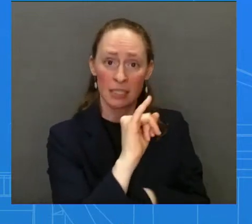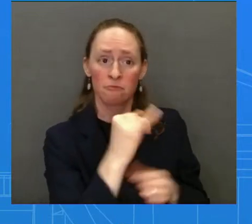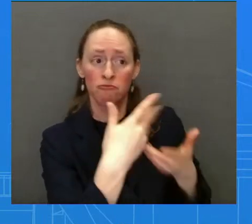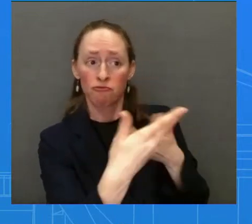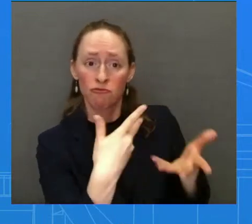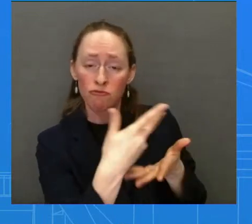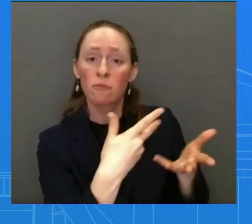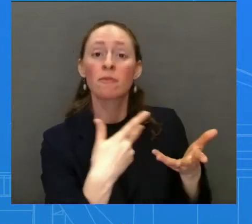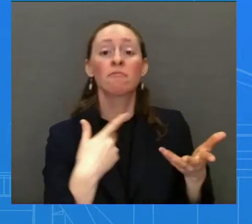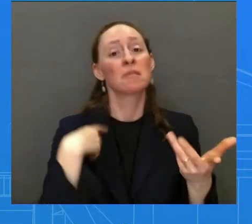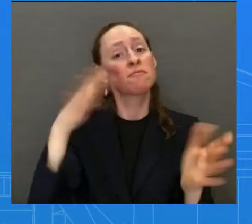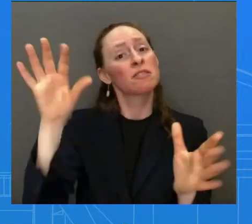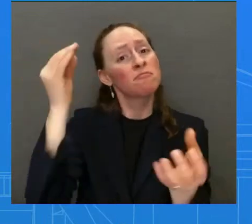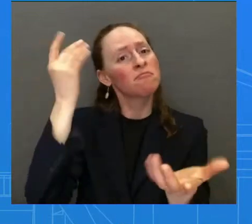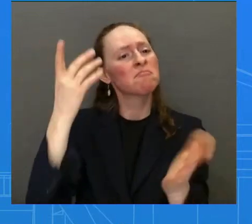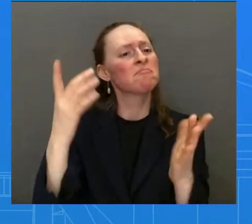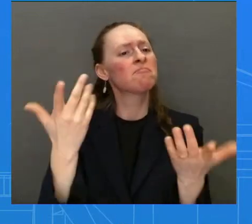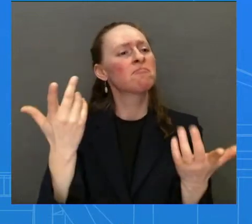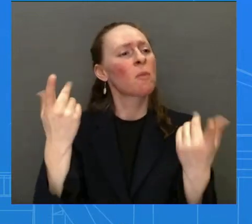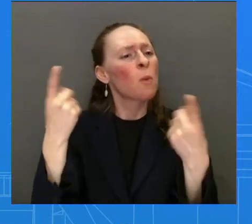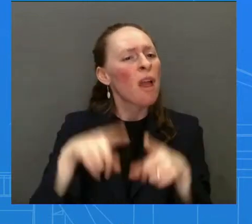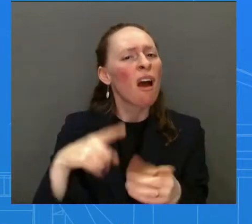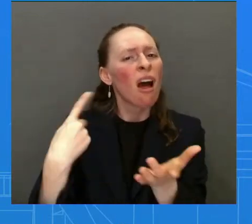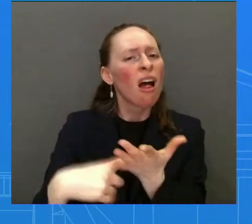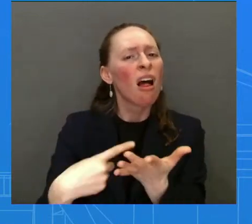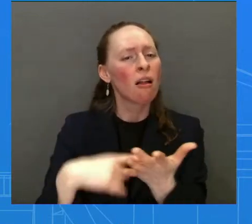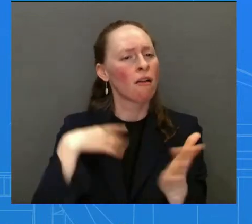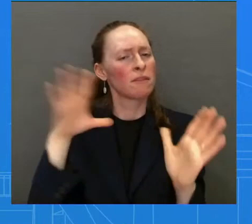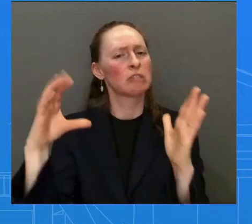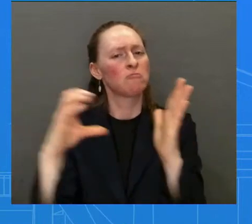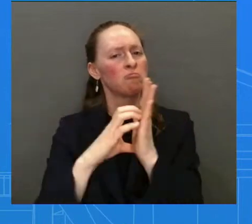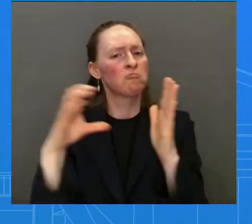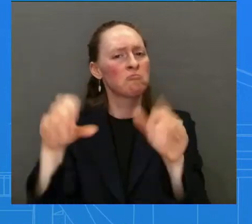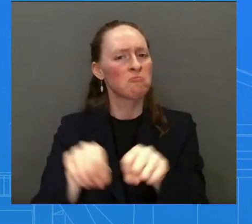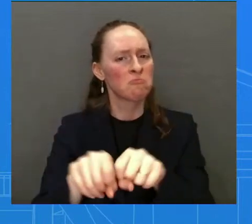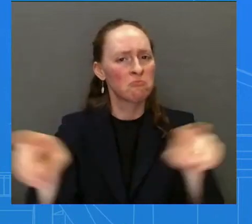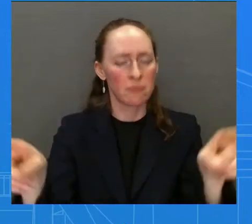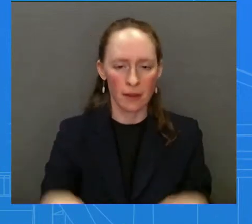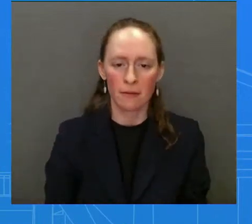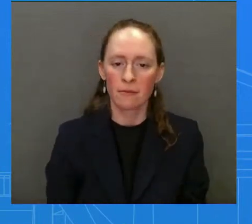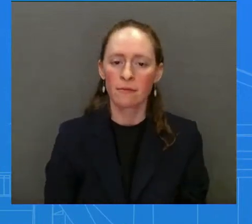from our NSC spokesperson just yesterday about the situation that we have been seeing,